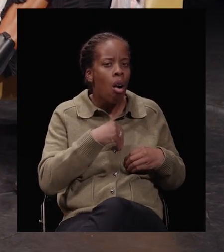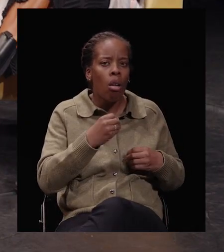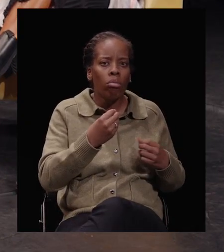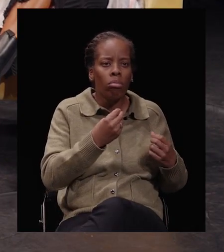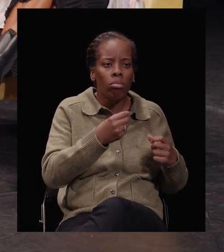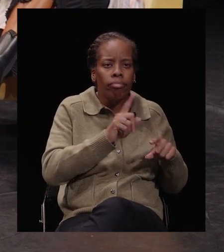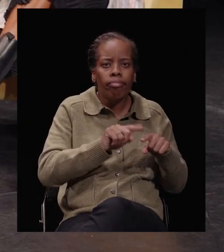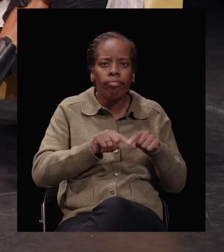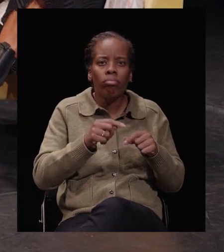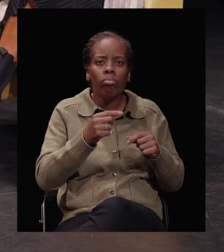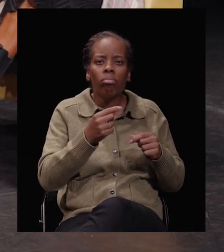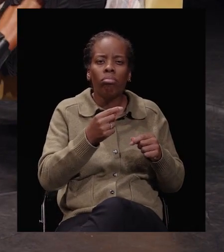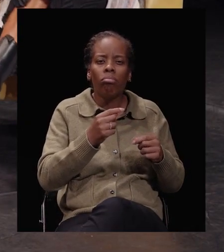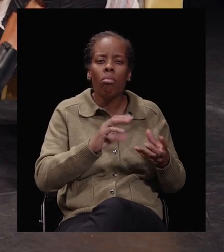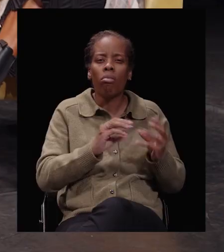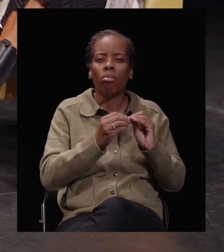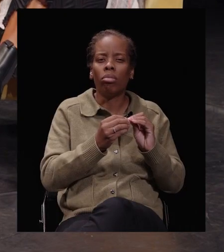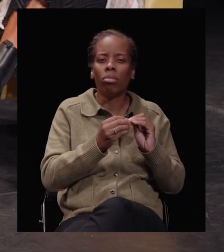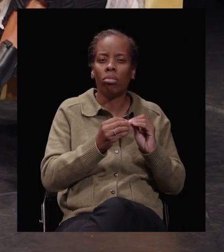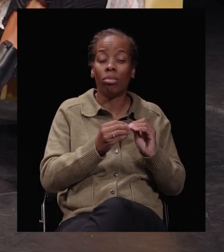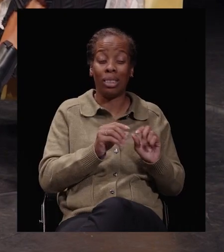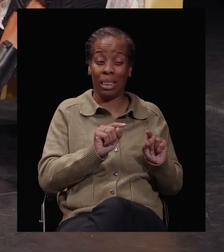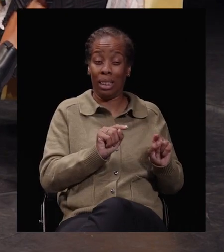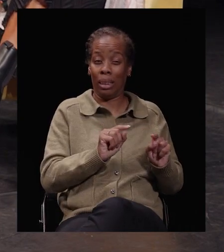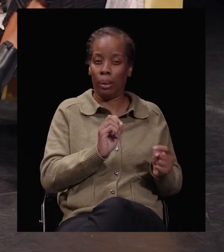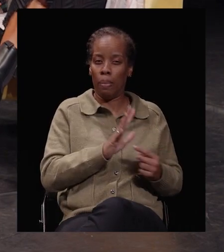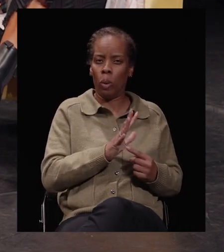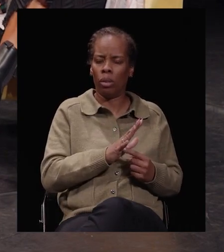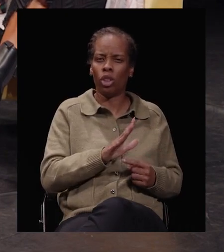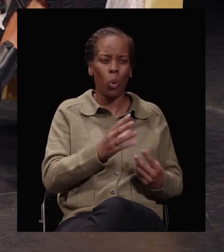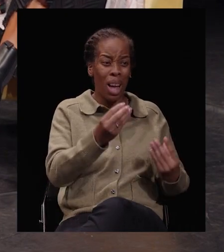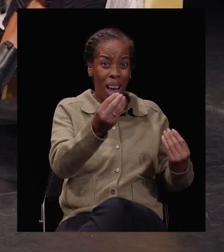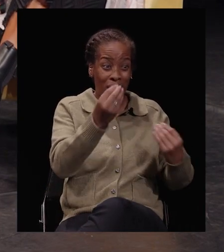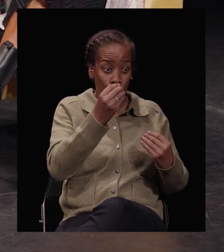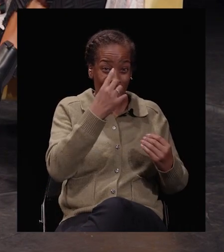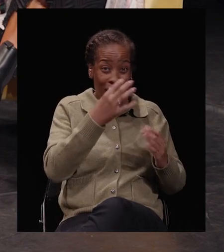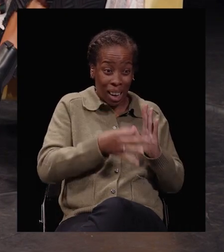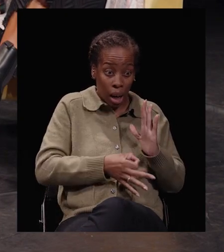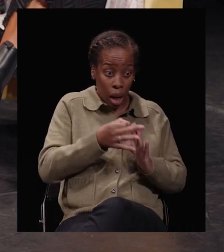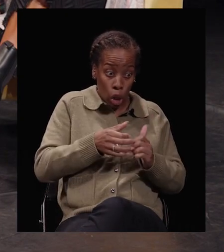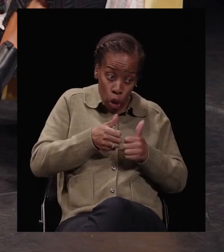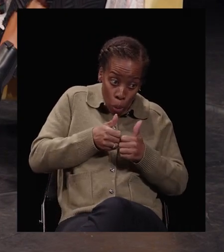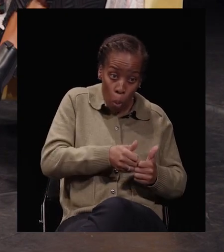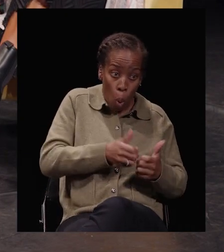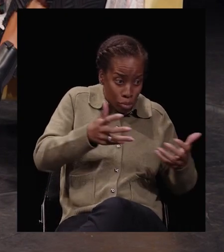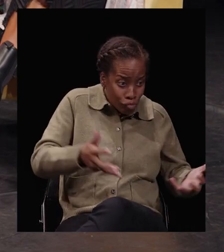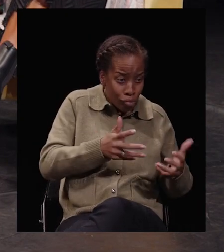So I think for me, it always comes back to that and what can education do better to support artistic engagement,